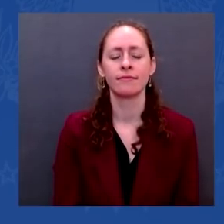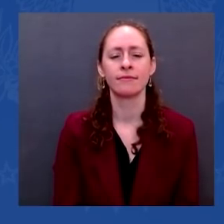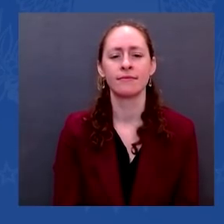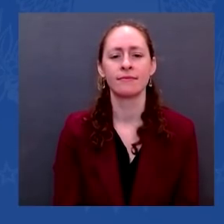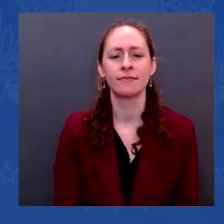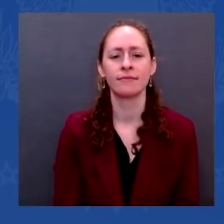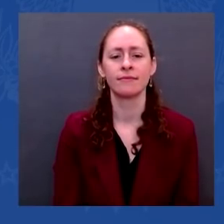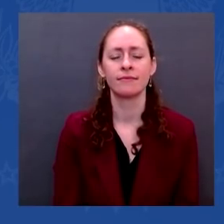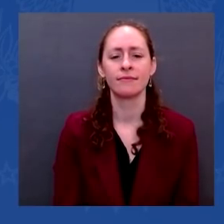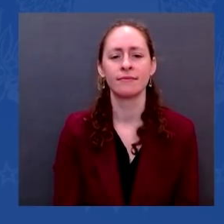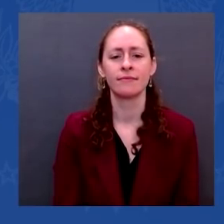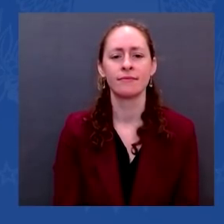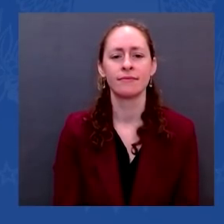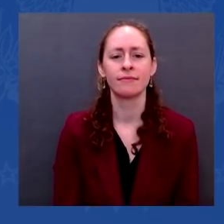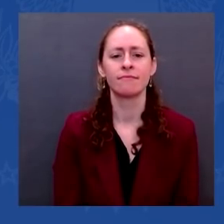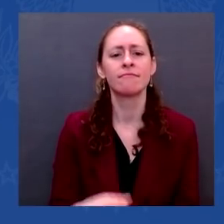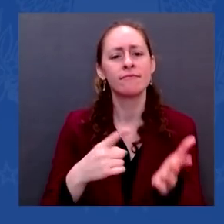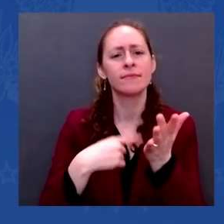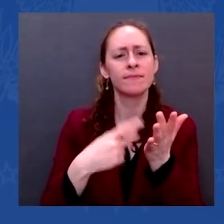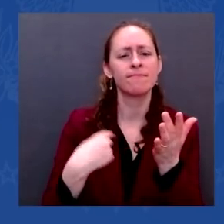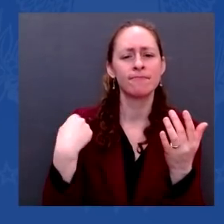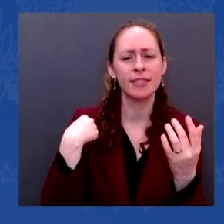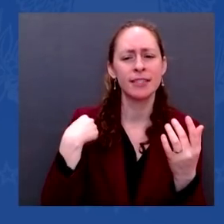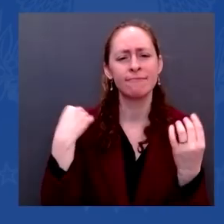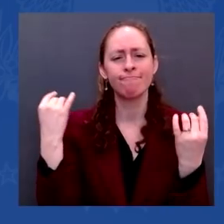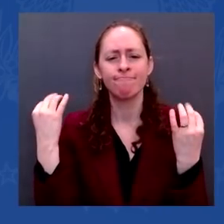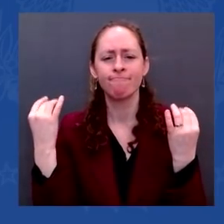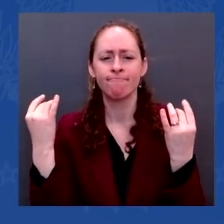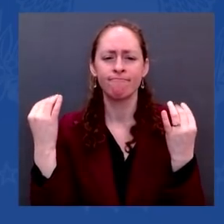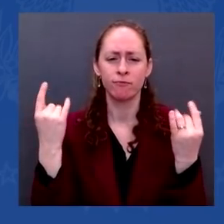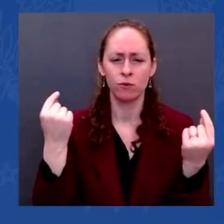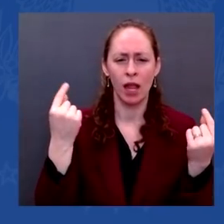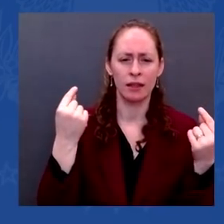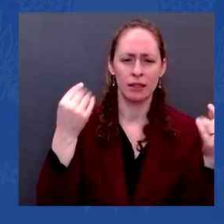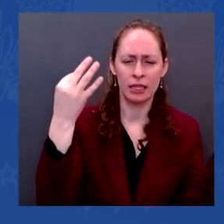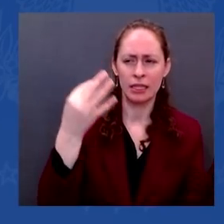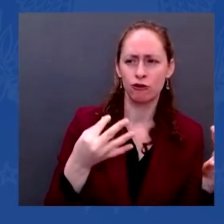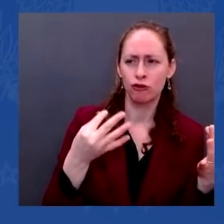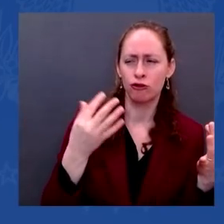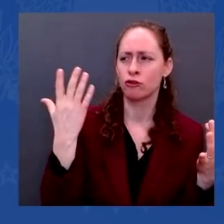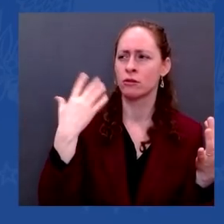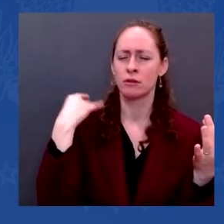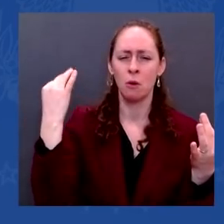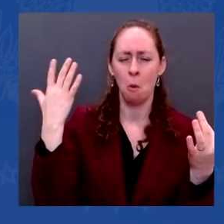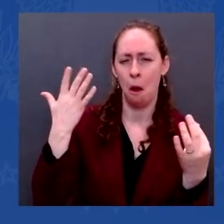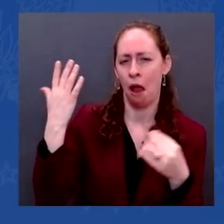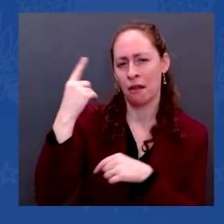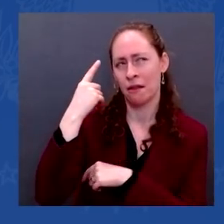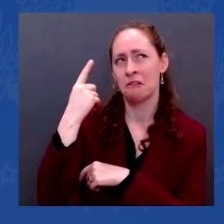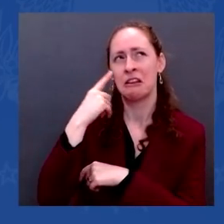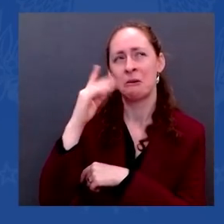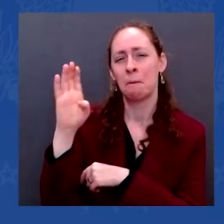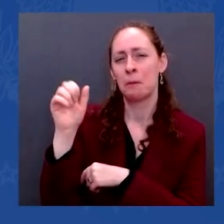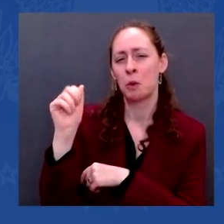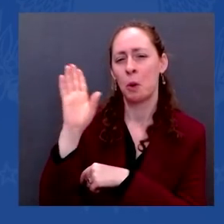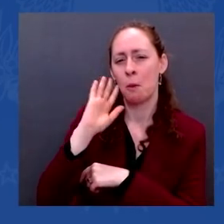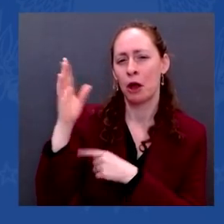And for everyone out there who has lost a piece of their soul, they're always with you. And all through the pain, I think you --